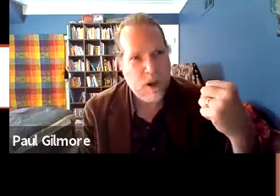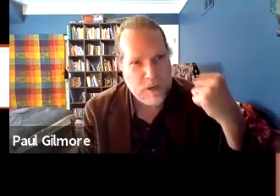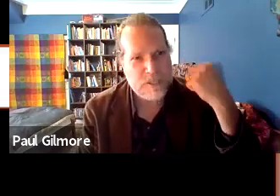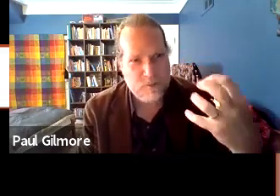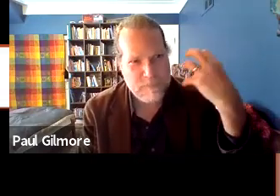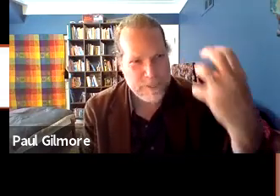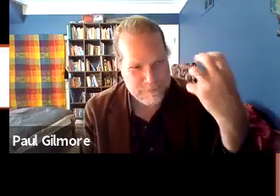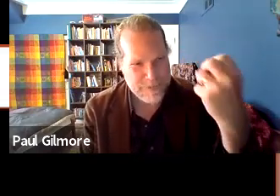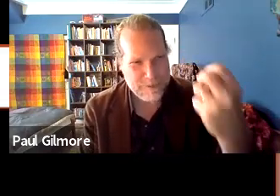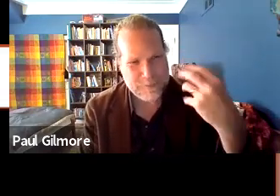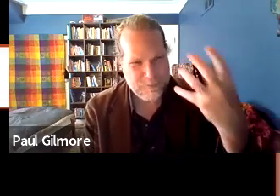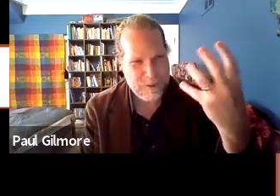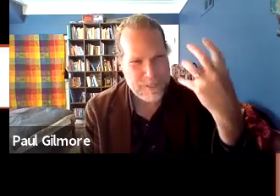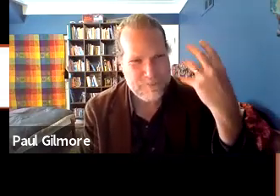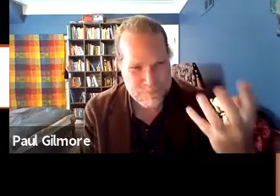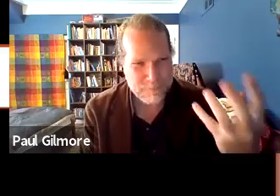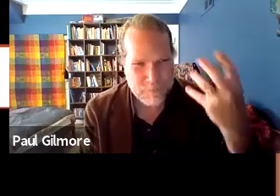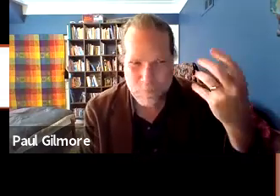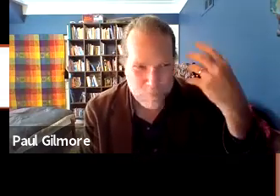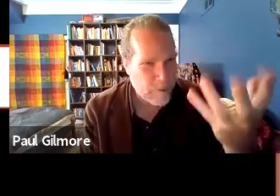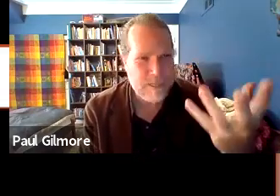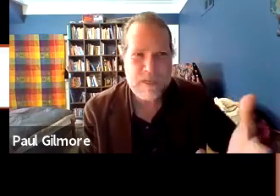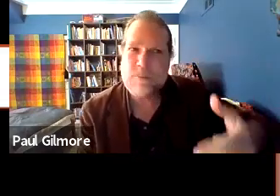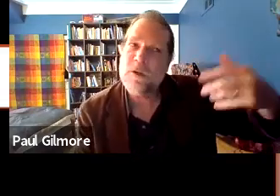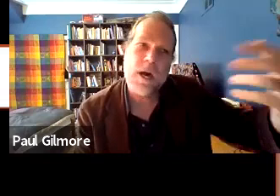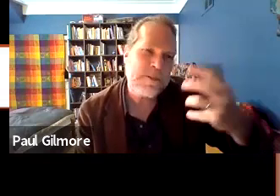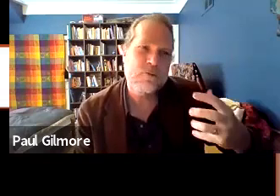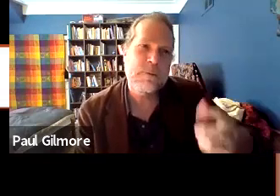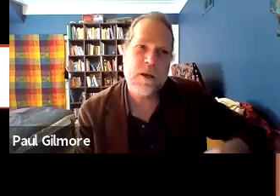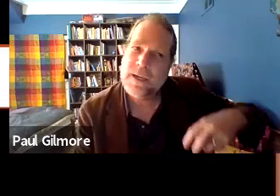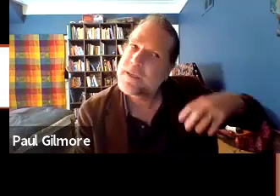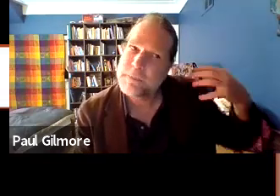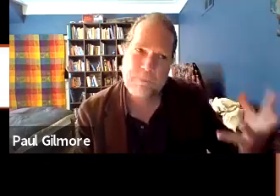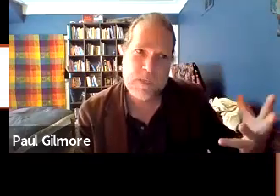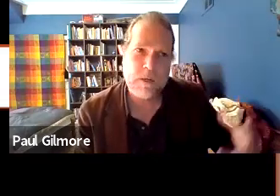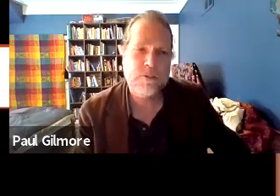hard scrambling, you know, scrambling working people coming to America to you know,